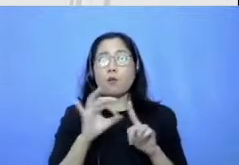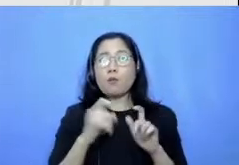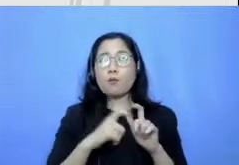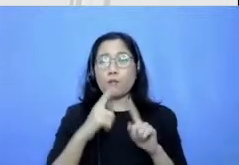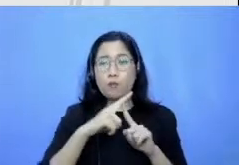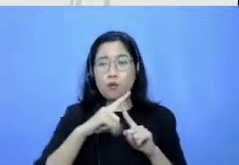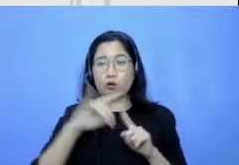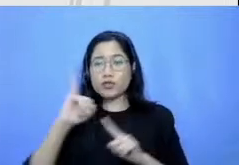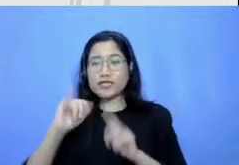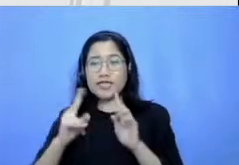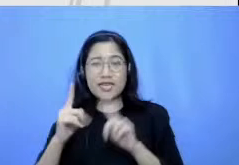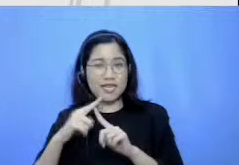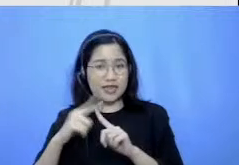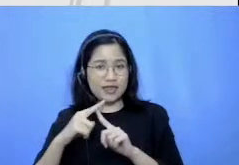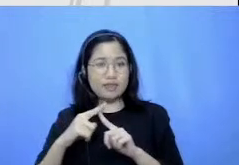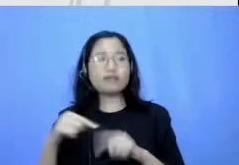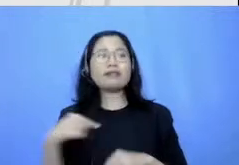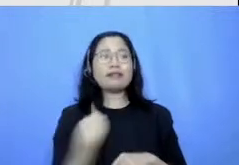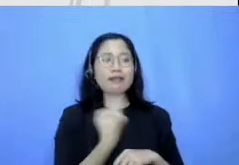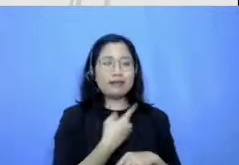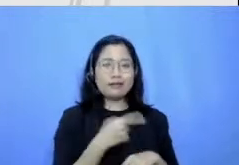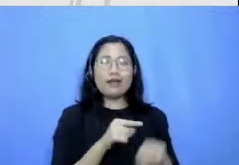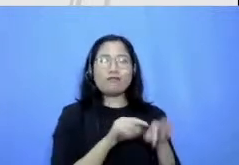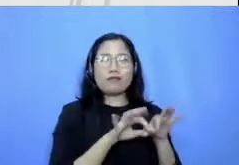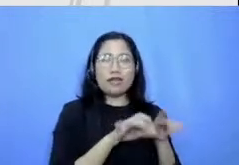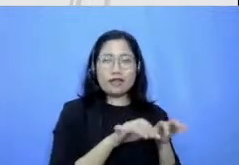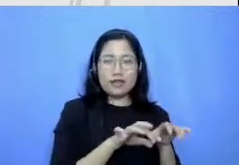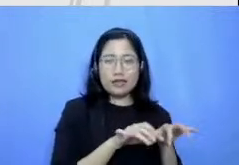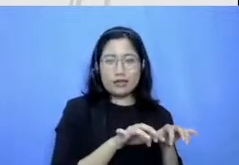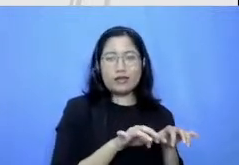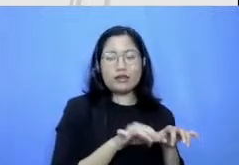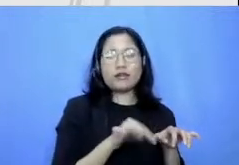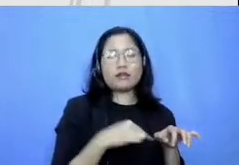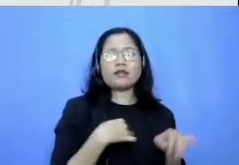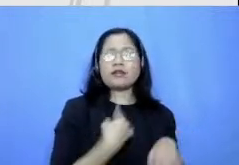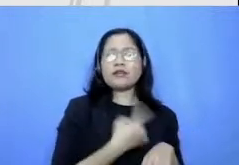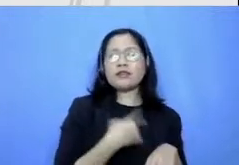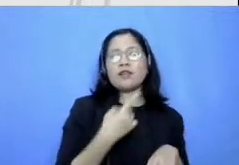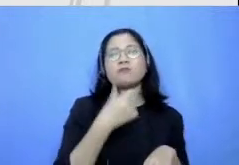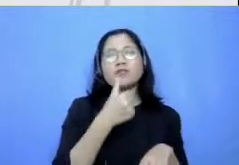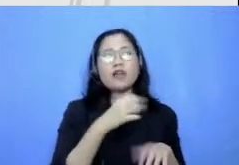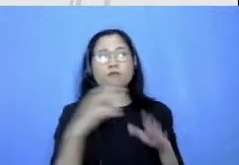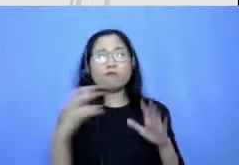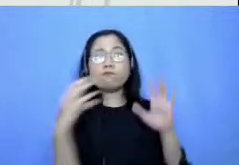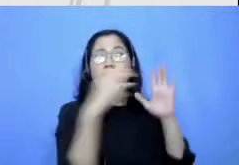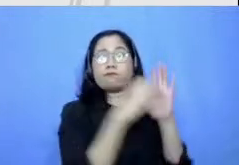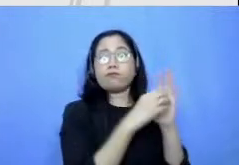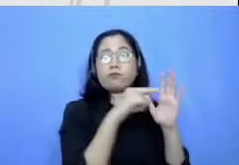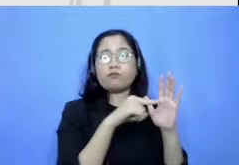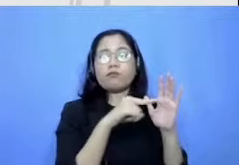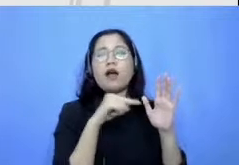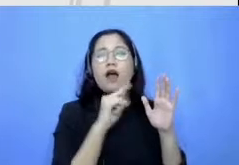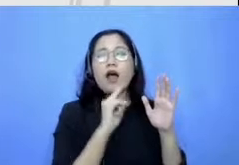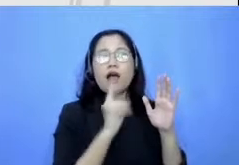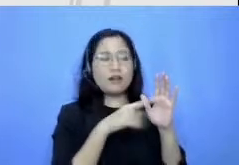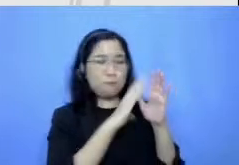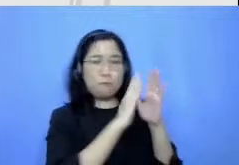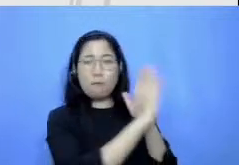typing, so the ideas that we can put on our discussion board are so